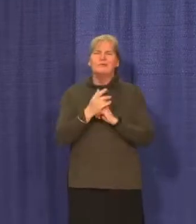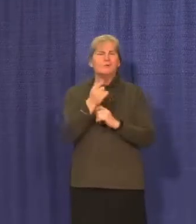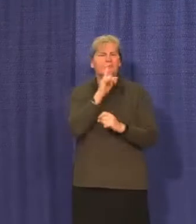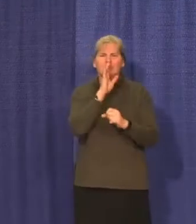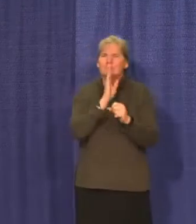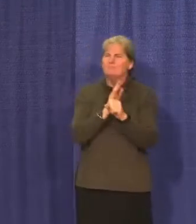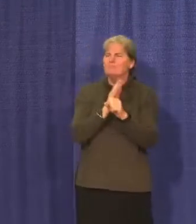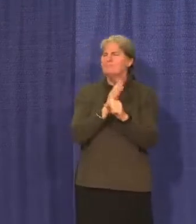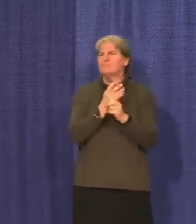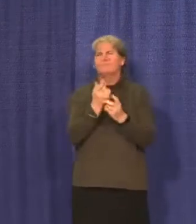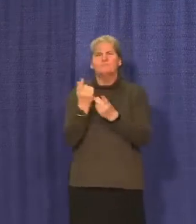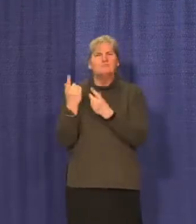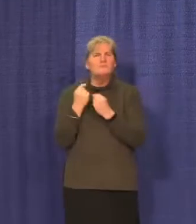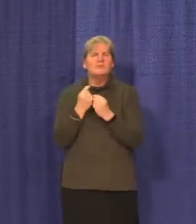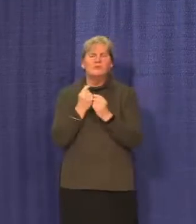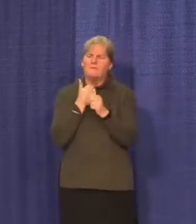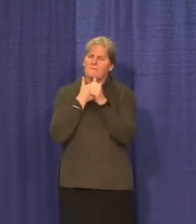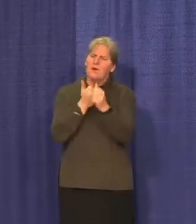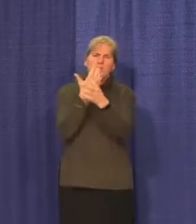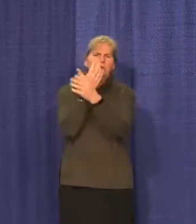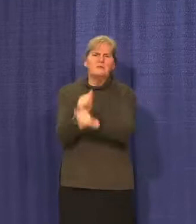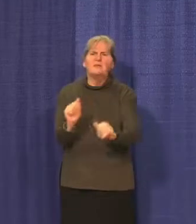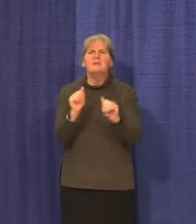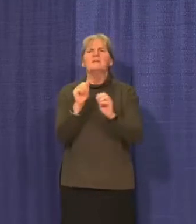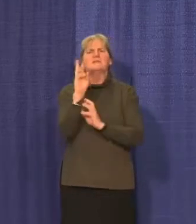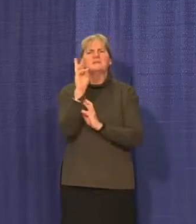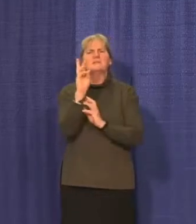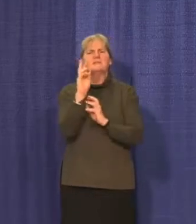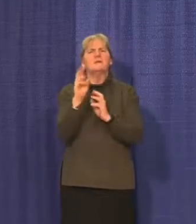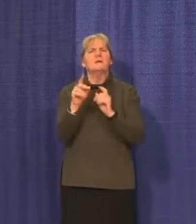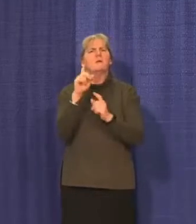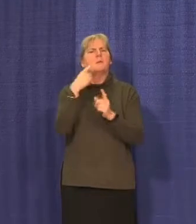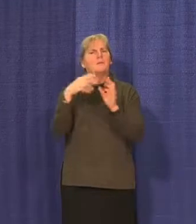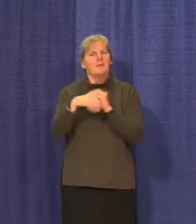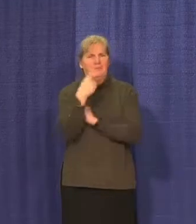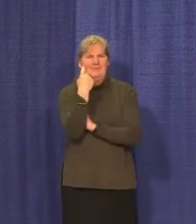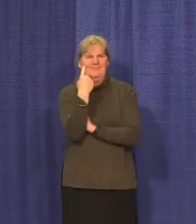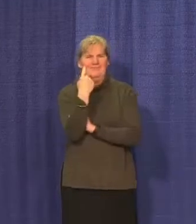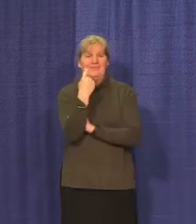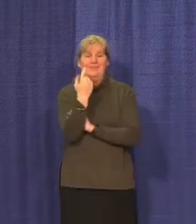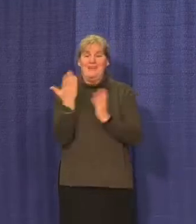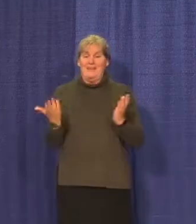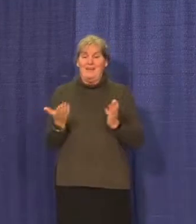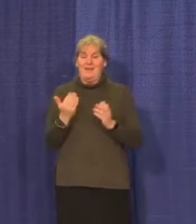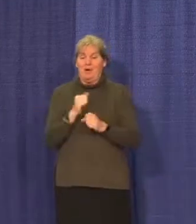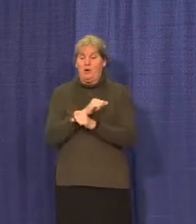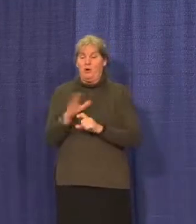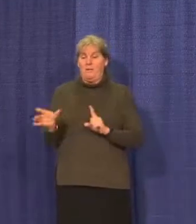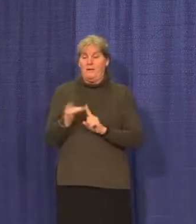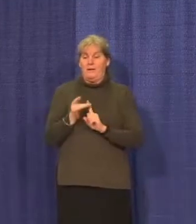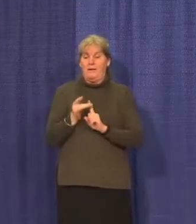dedication to the Safe Six plus one. We currently have no active cases of COVID-19 in the